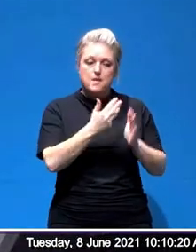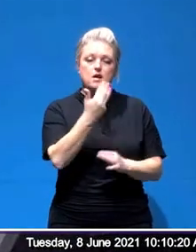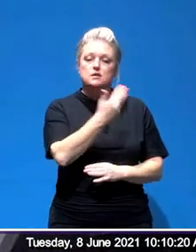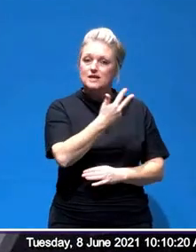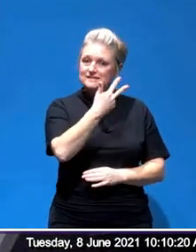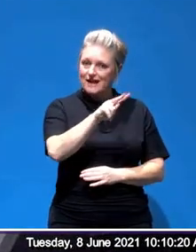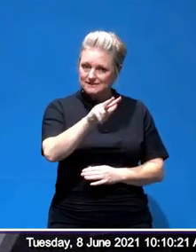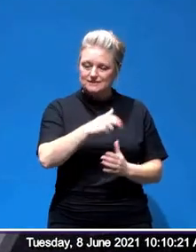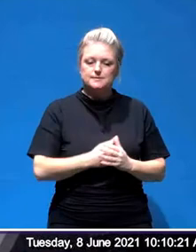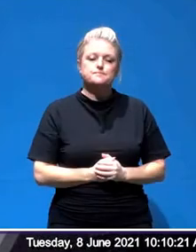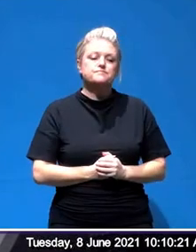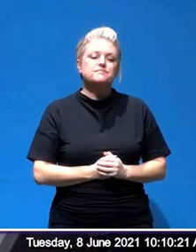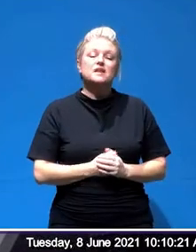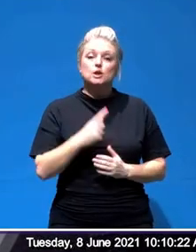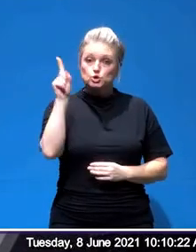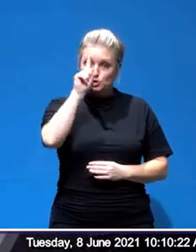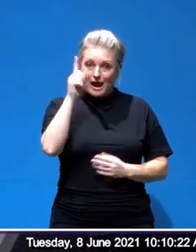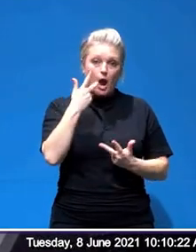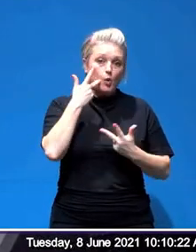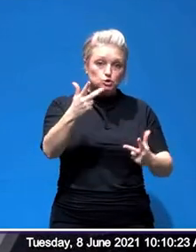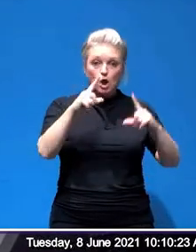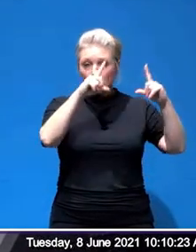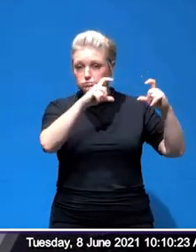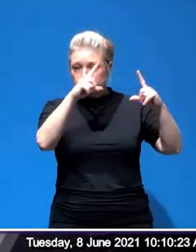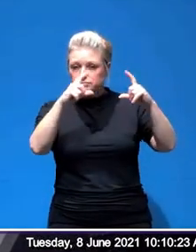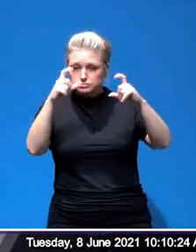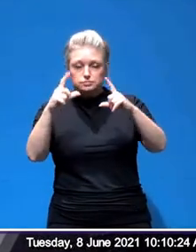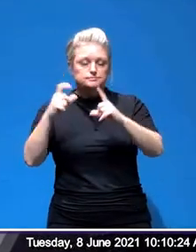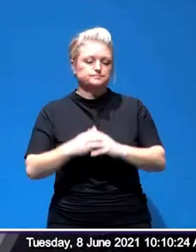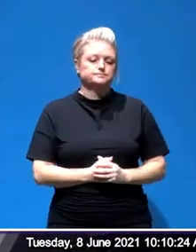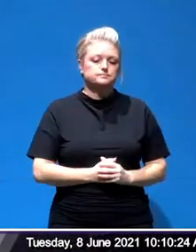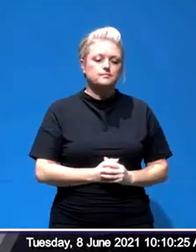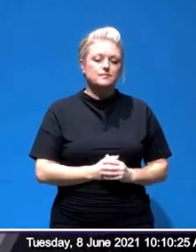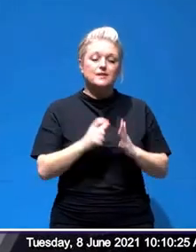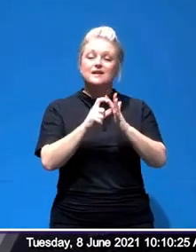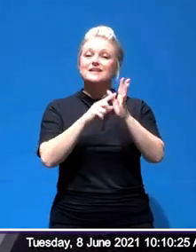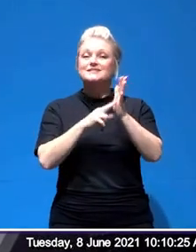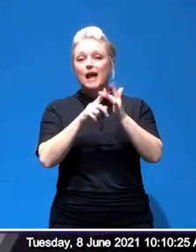There are several photographs that you will see of Daniel further on. Daniel is beautiful.